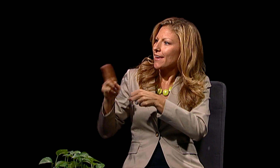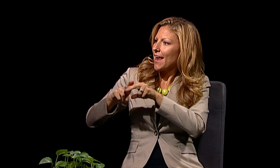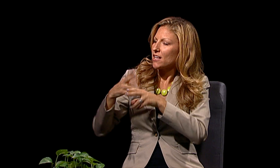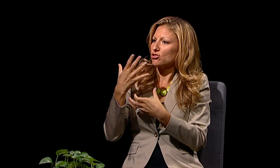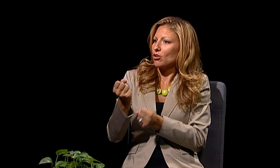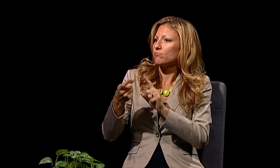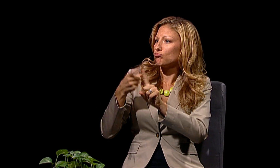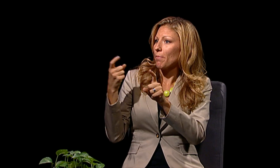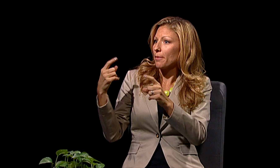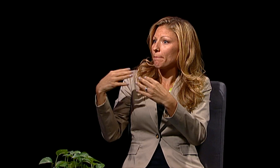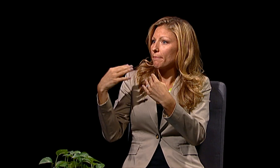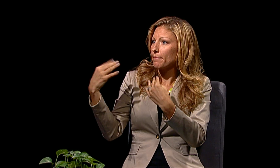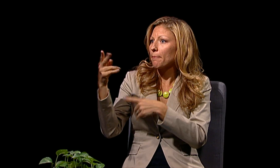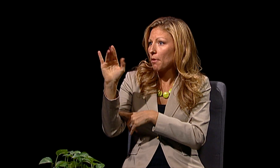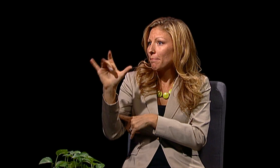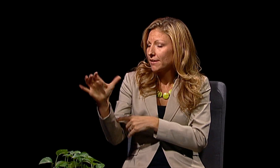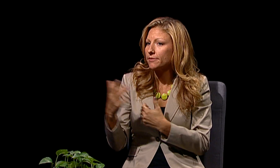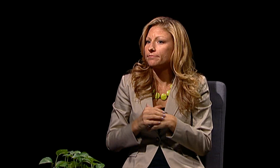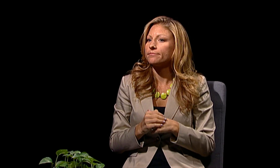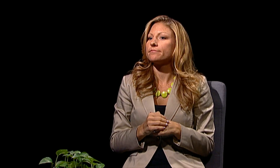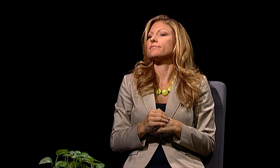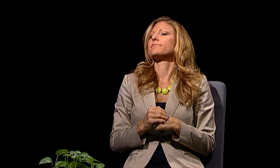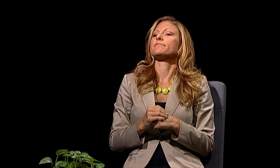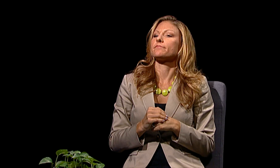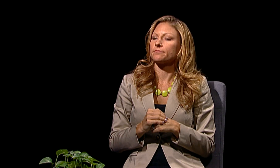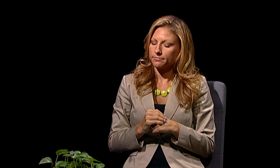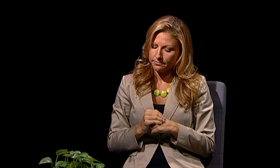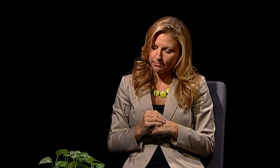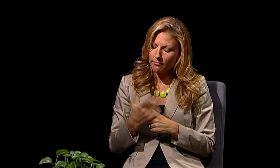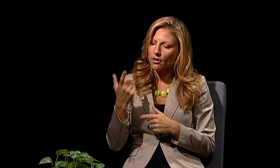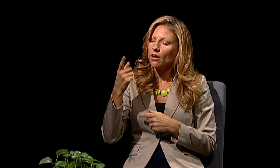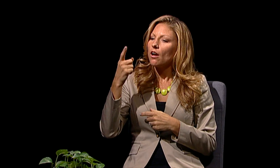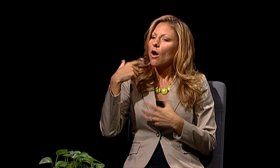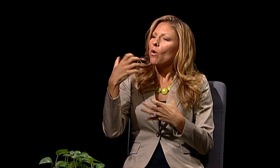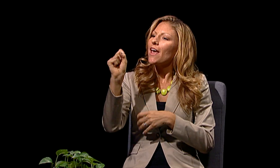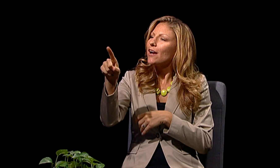AND AT THE SAME TIME, YOU KNOW, YOU'RE TRYING TO GAIN THE TRUST OF THE PUBLIC.